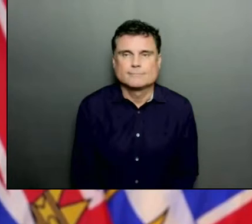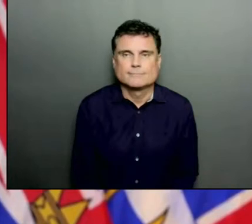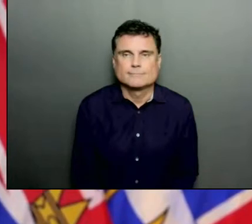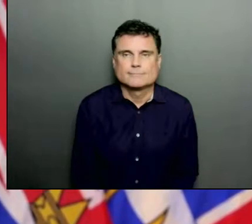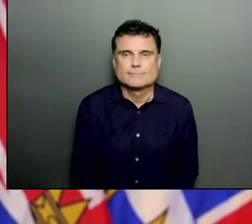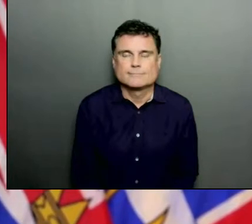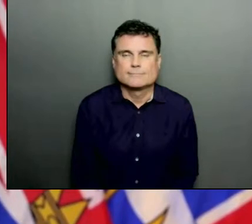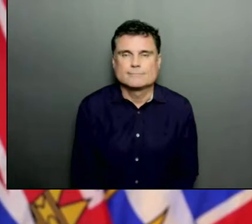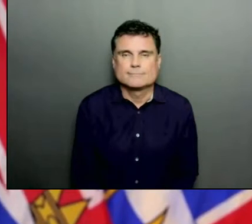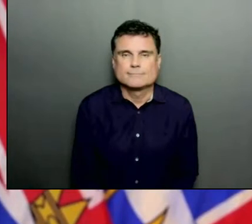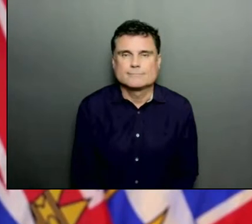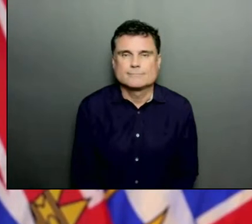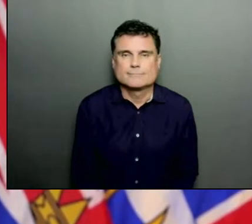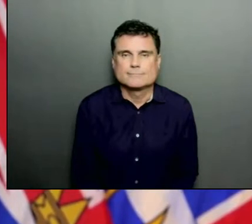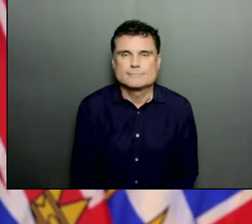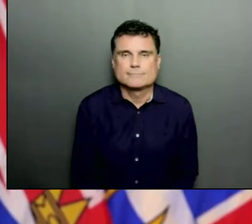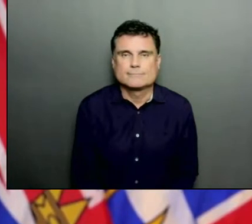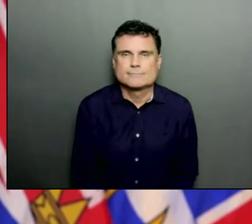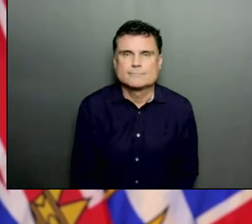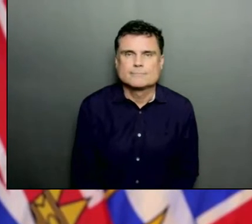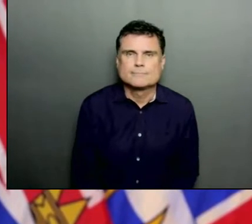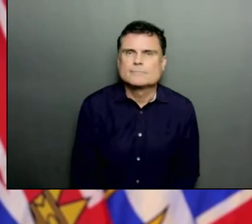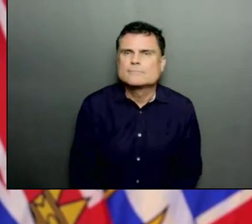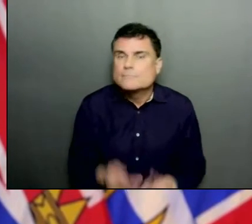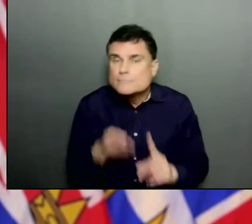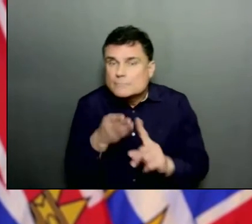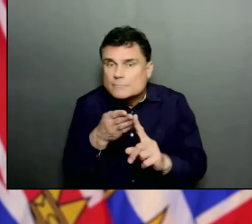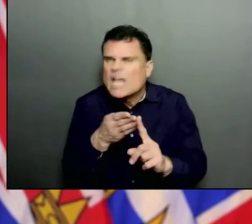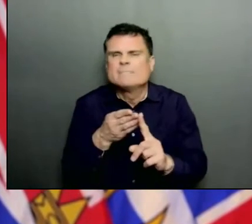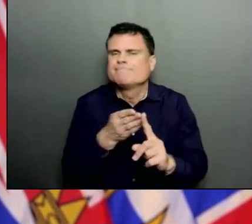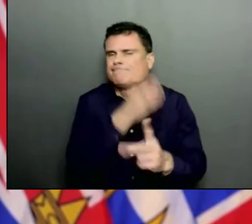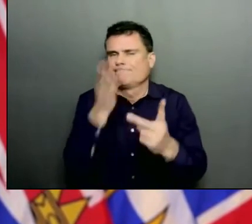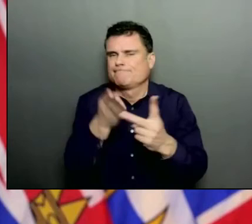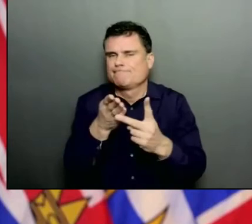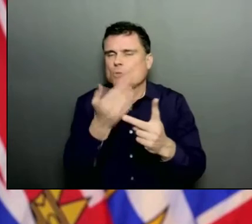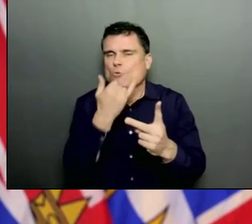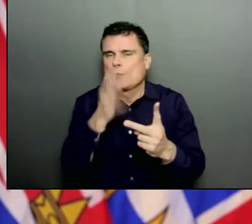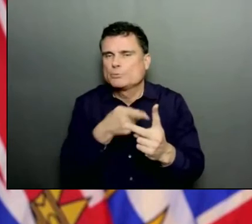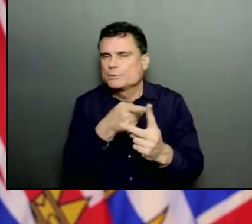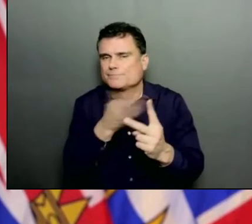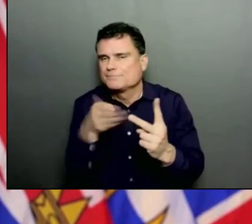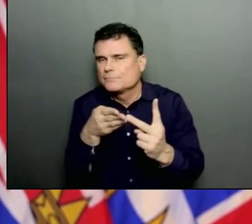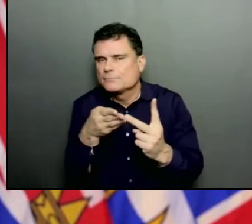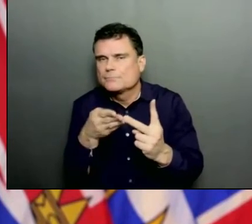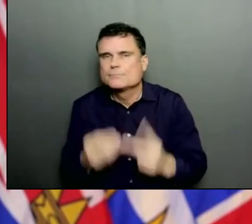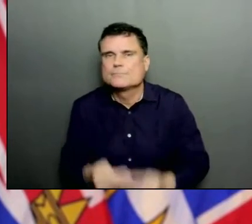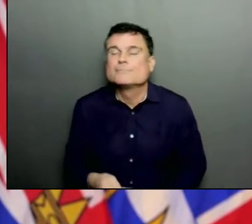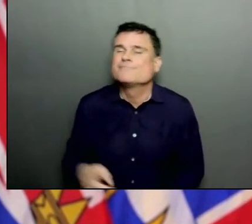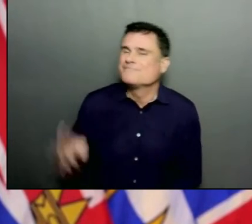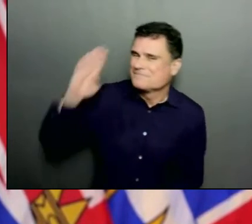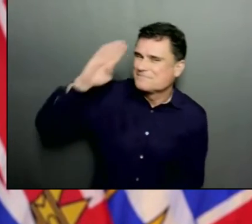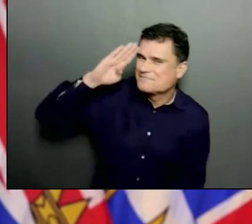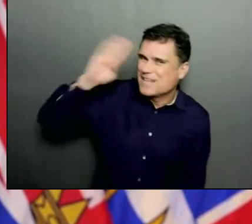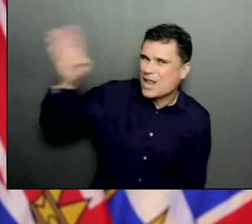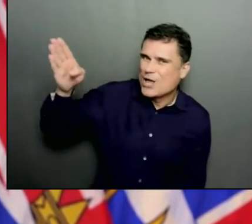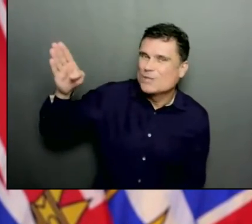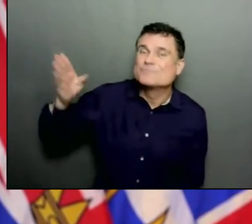from mat mat, math Robinson. Next question, Rob Rob, CTV. Thank you for taking my question.